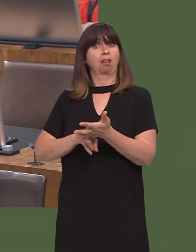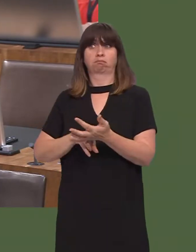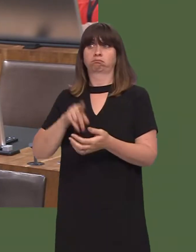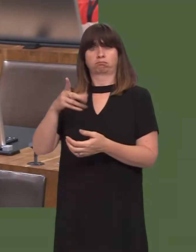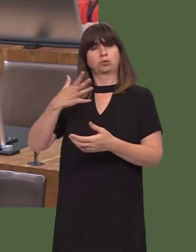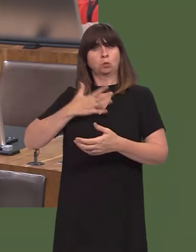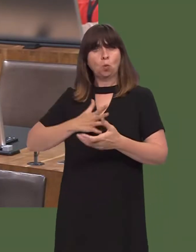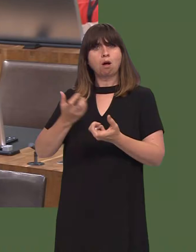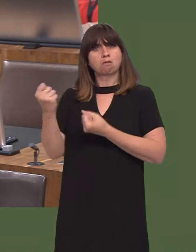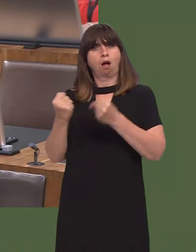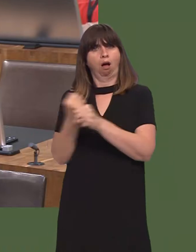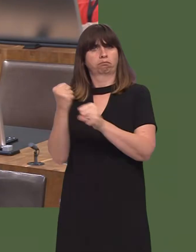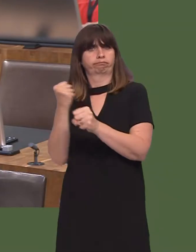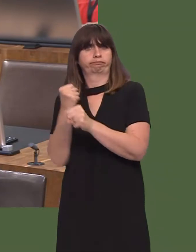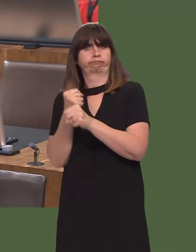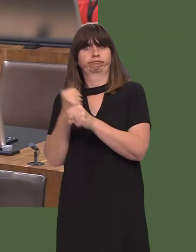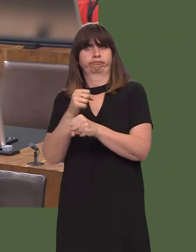and othersówho are interested in creating that automotive cluster. They all said to